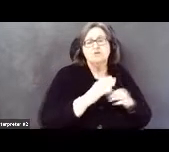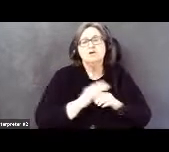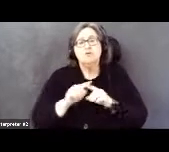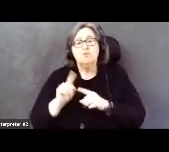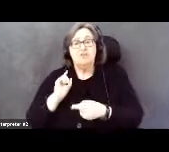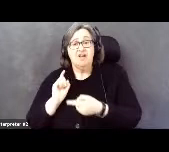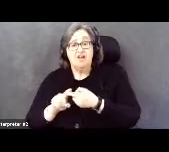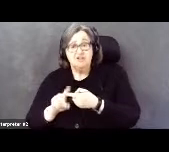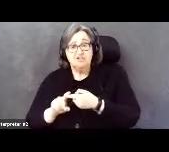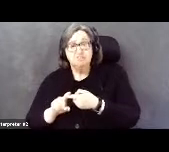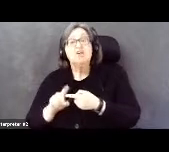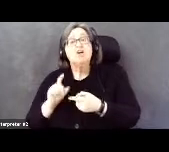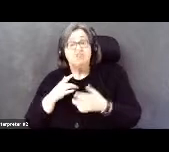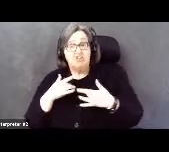decreases overtime. Not